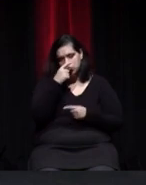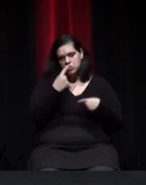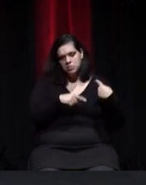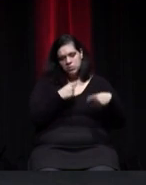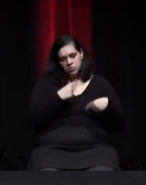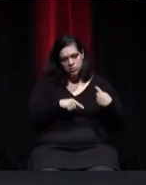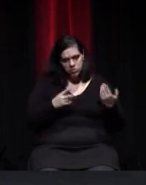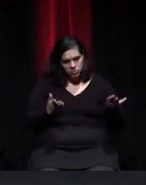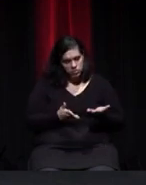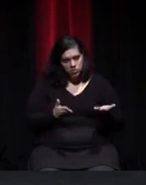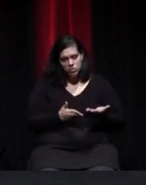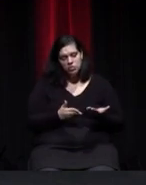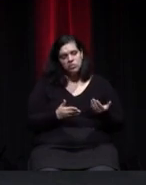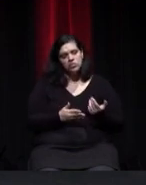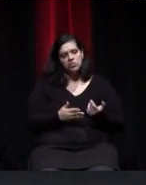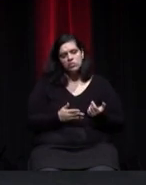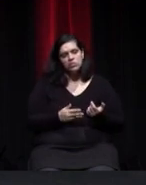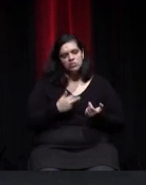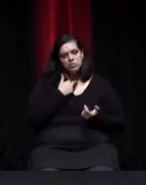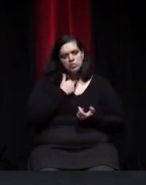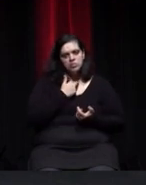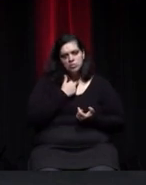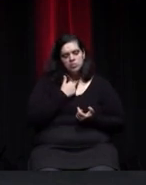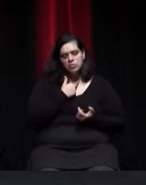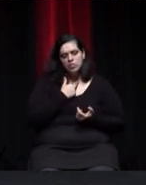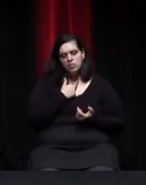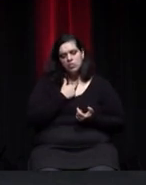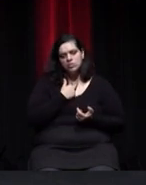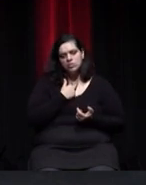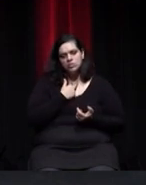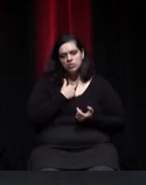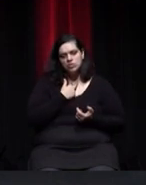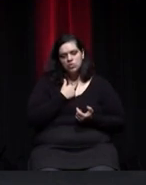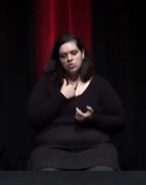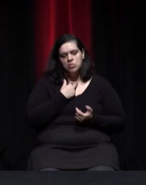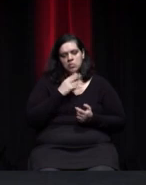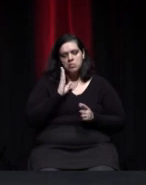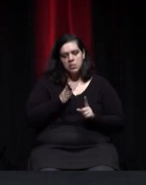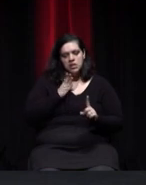can't be provided by a single place. By a single path.